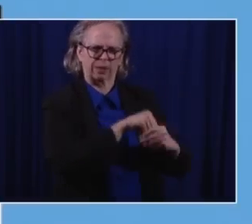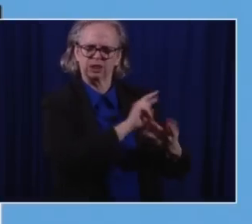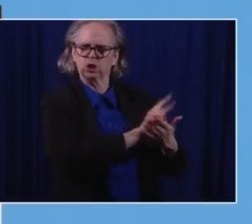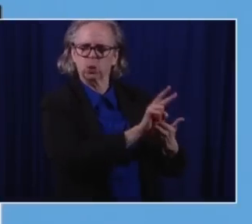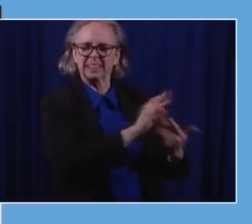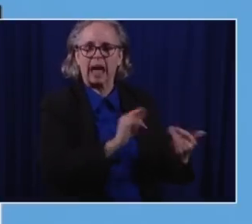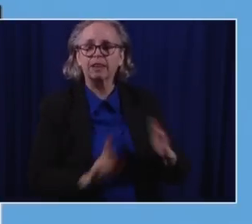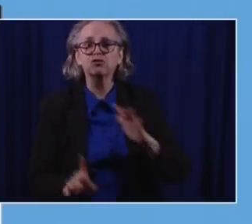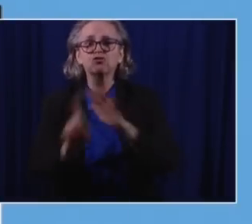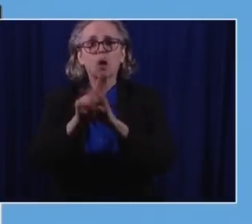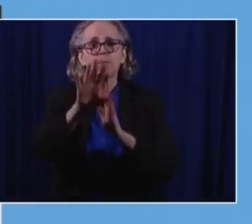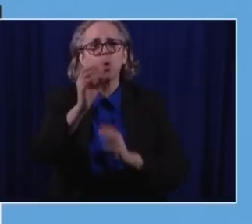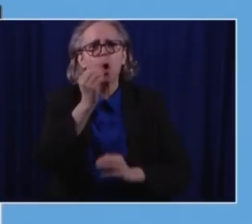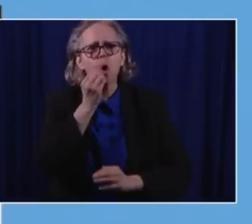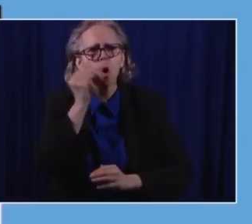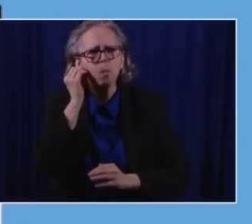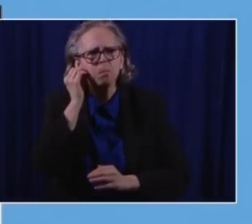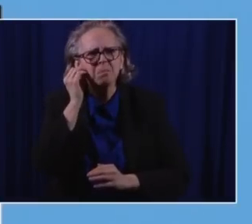who is at the table is bringing. People with them.